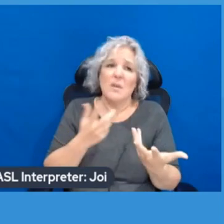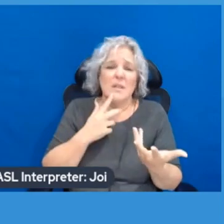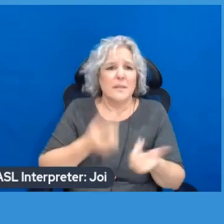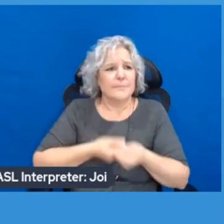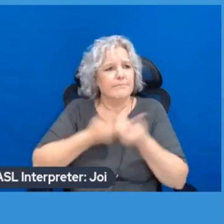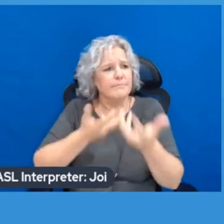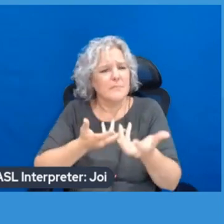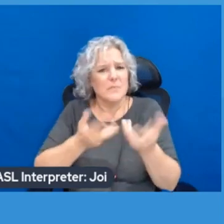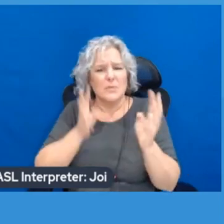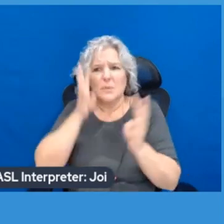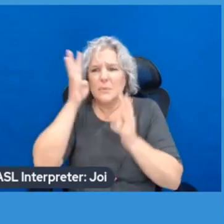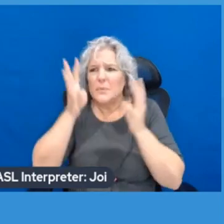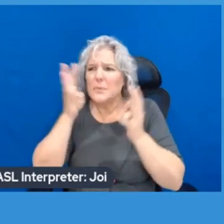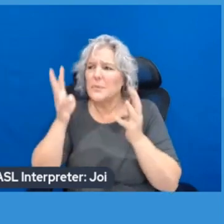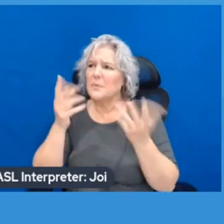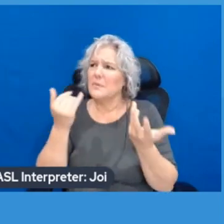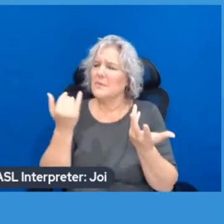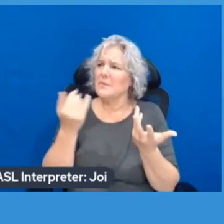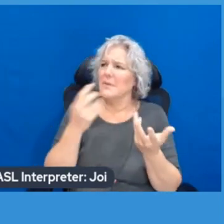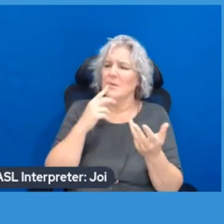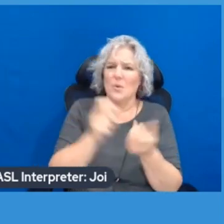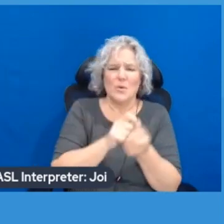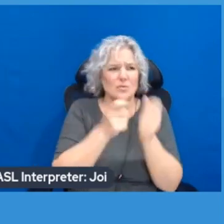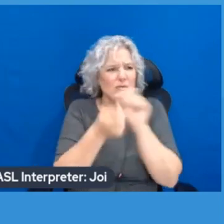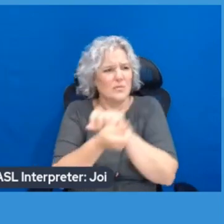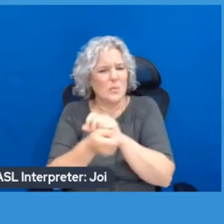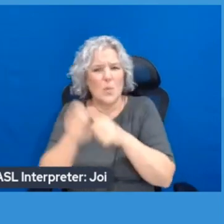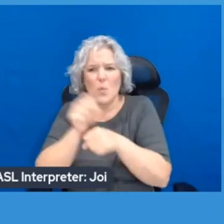your transformative work that you're doing in STEM and